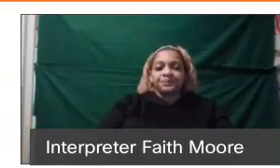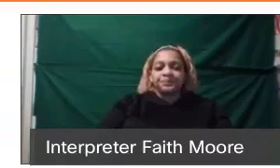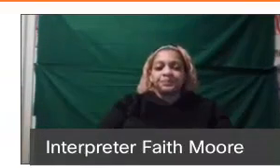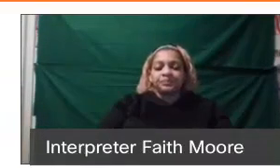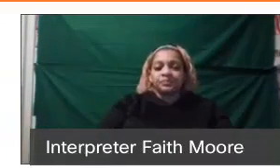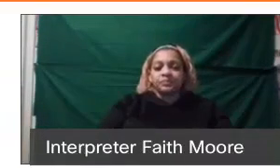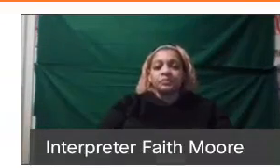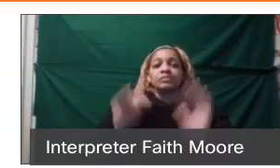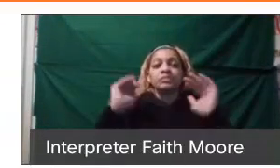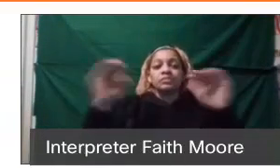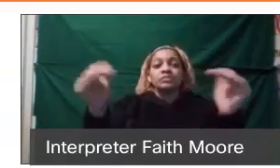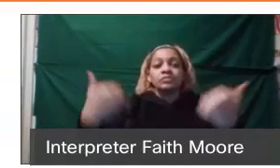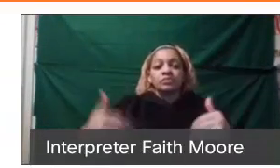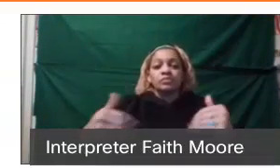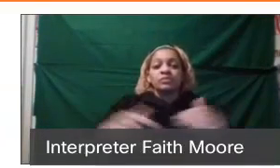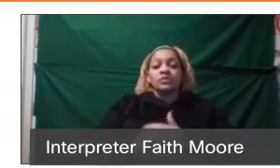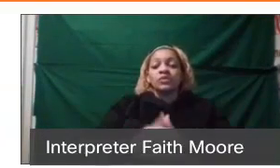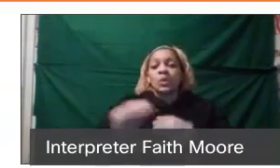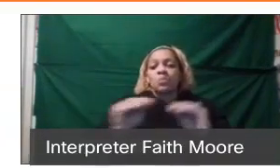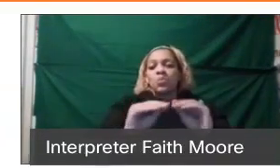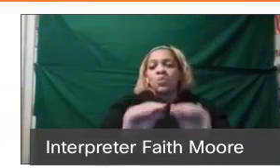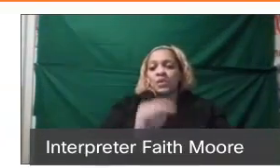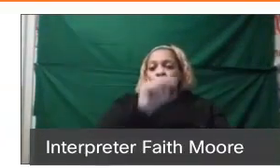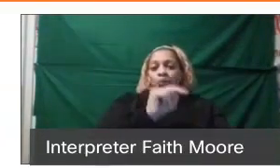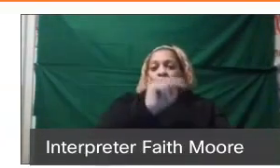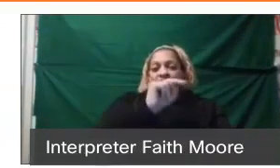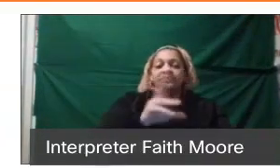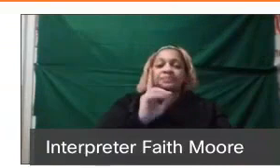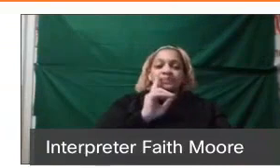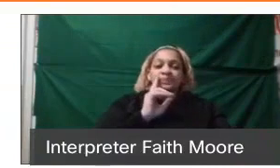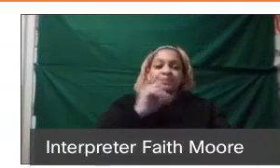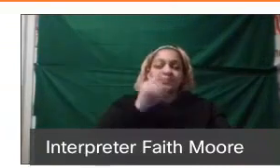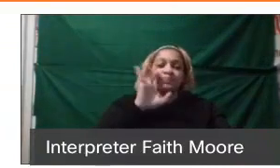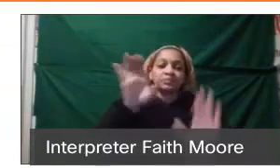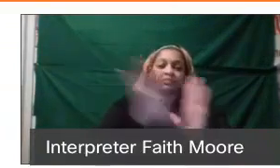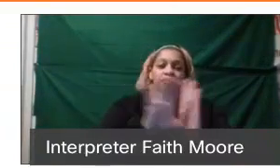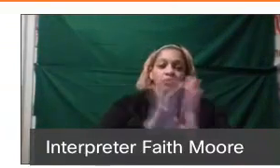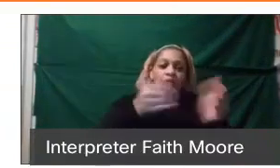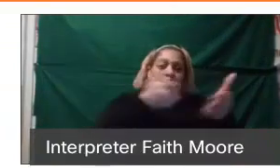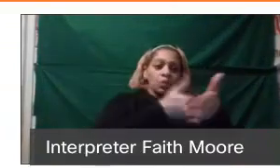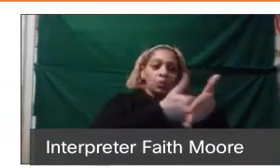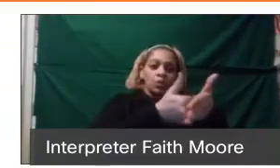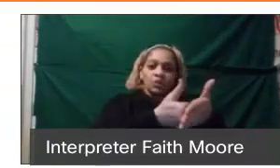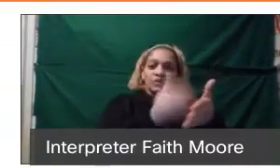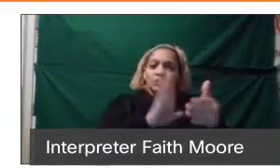Okay, maybe a little bit further north. You can still see it or. Close to the intersection of the body and Kansas.